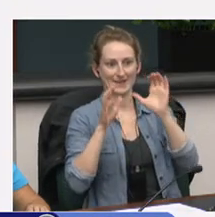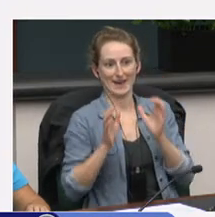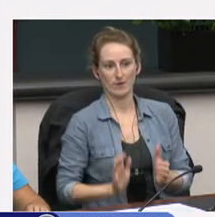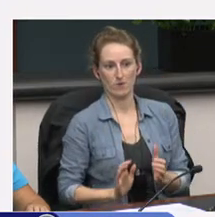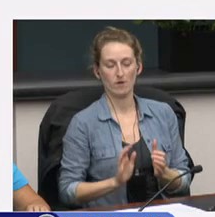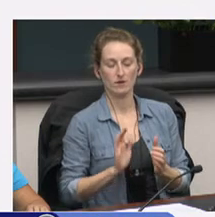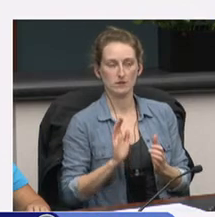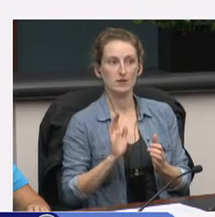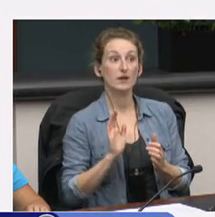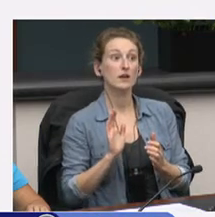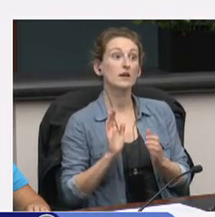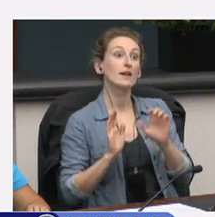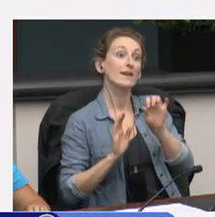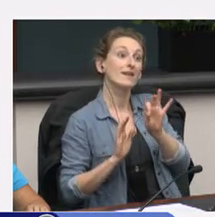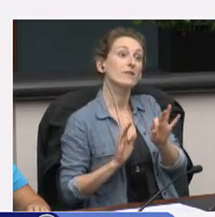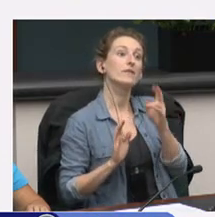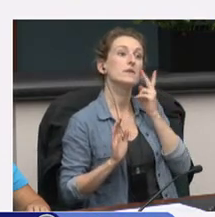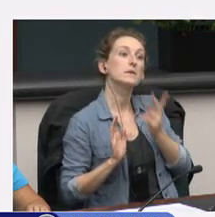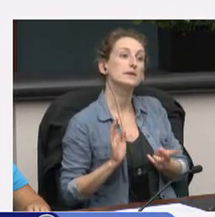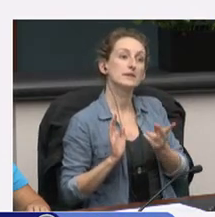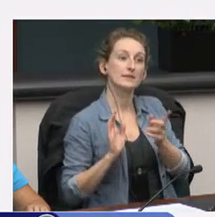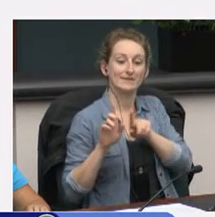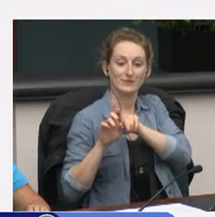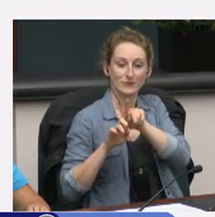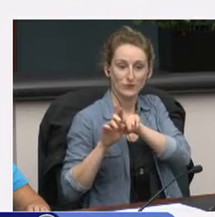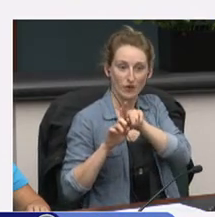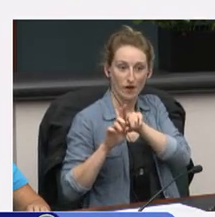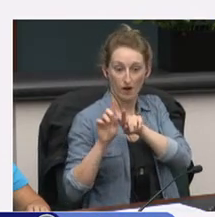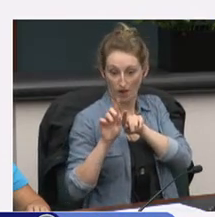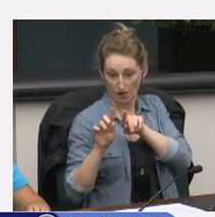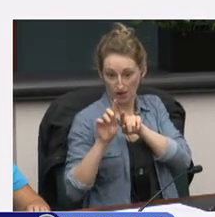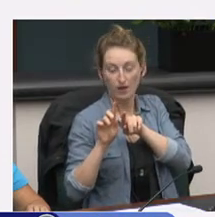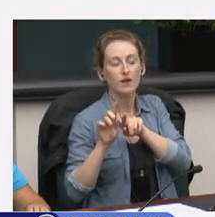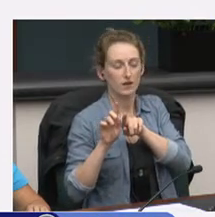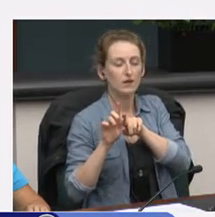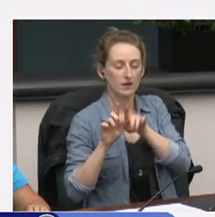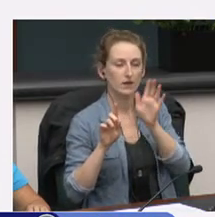little bit of time kind of highlighting and some of the the changes some of the